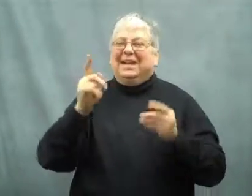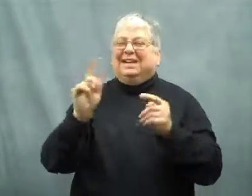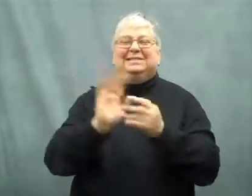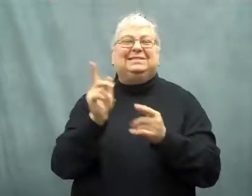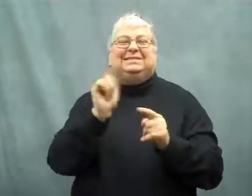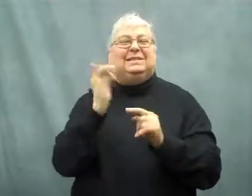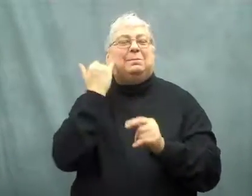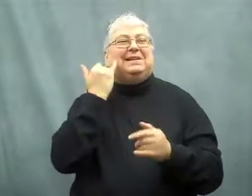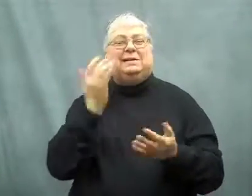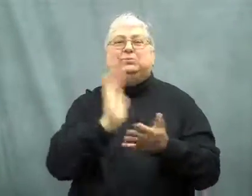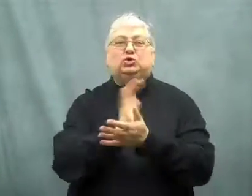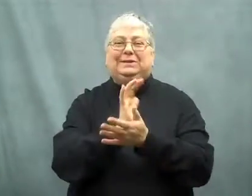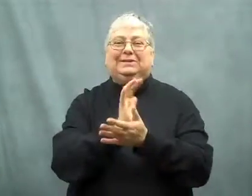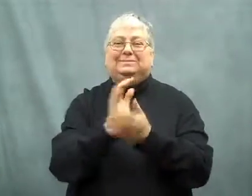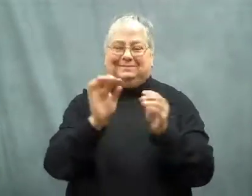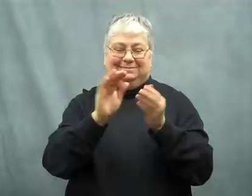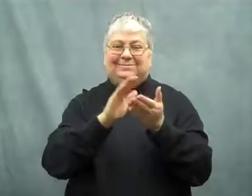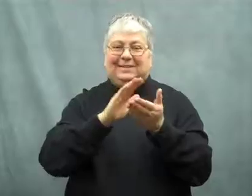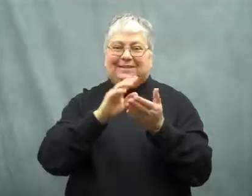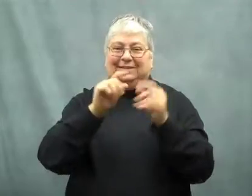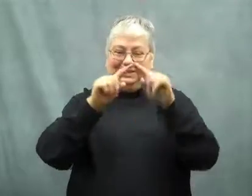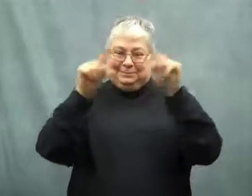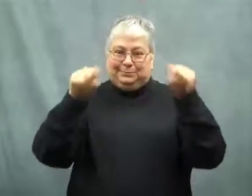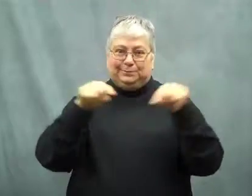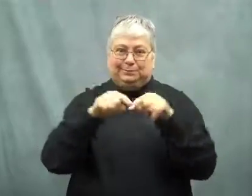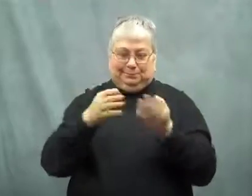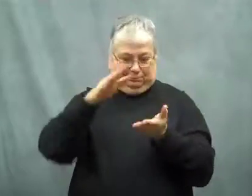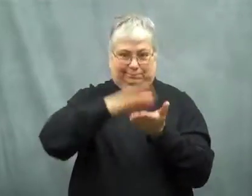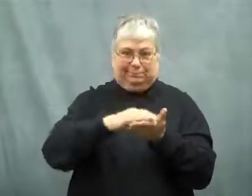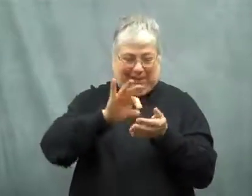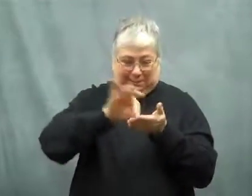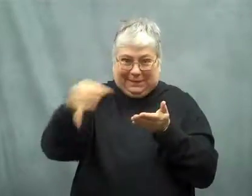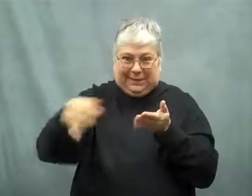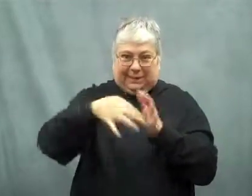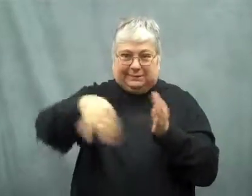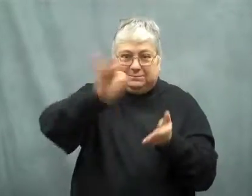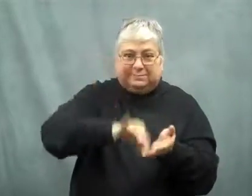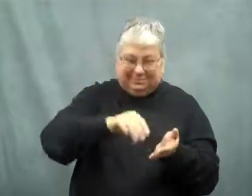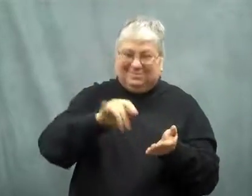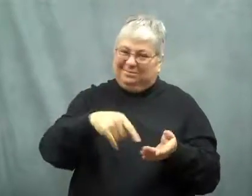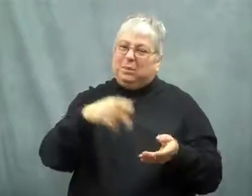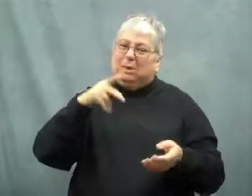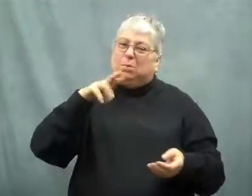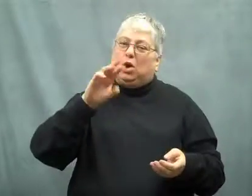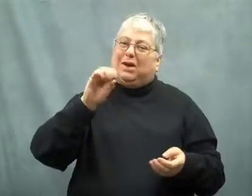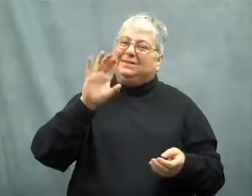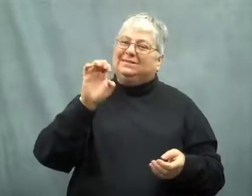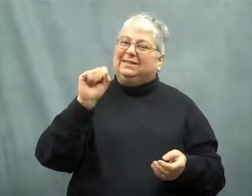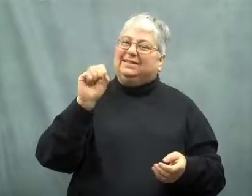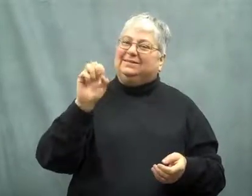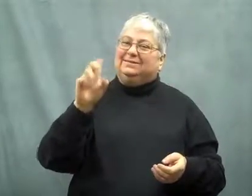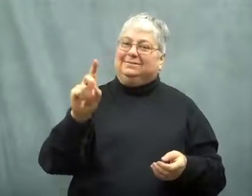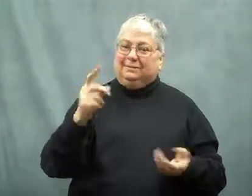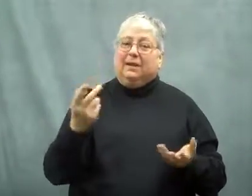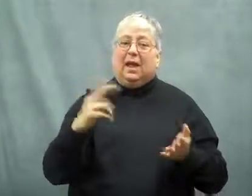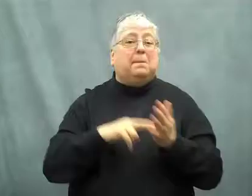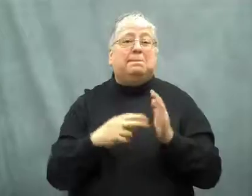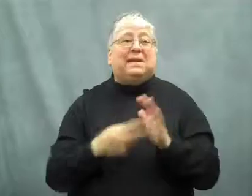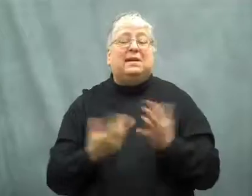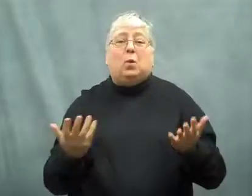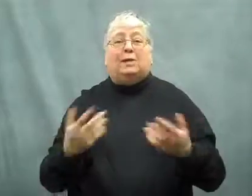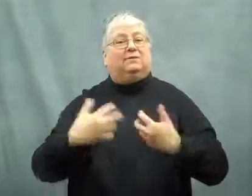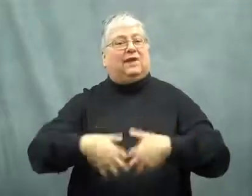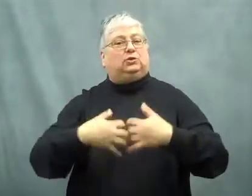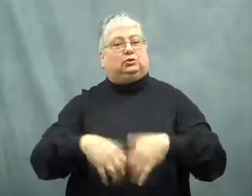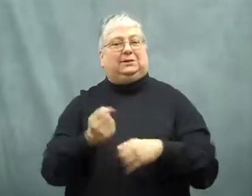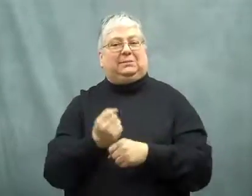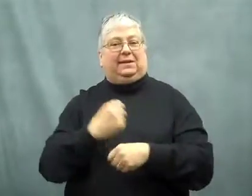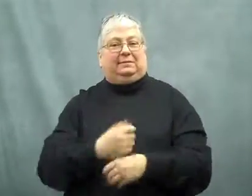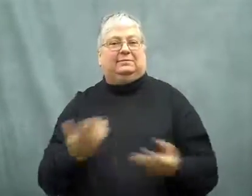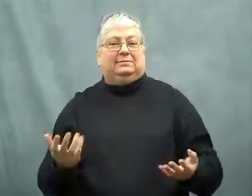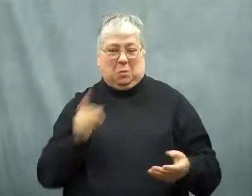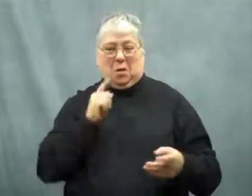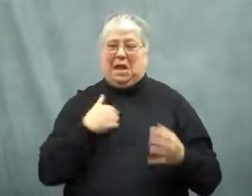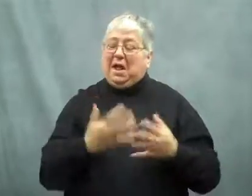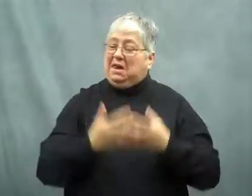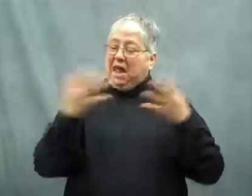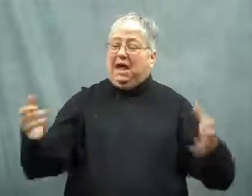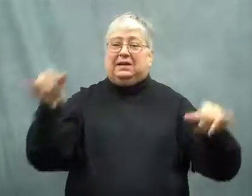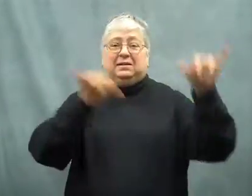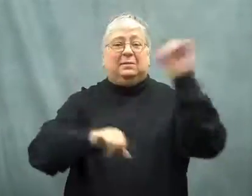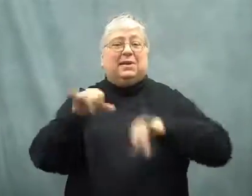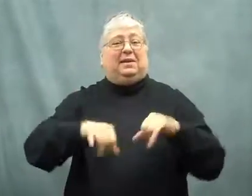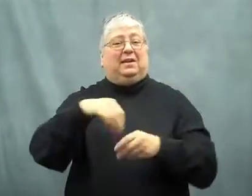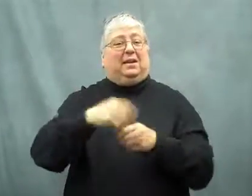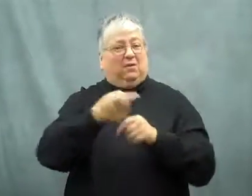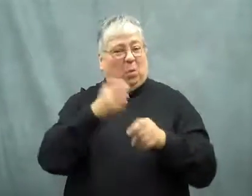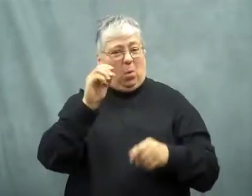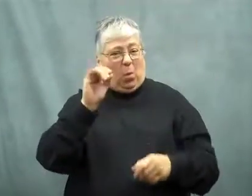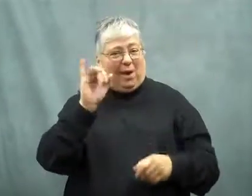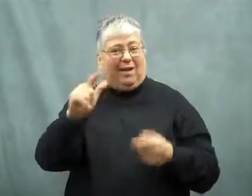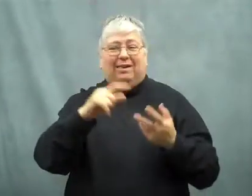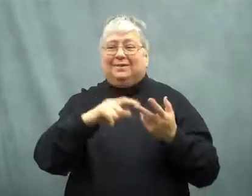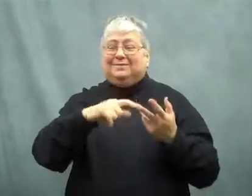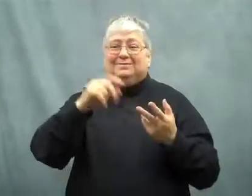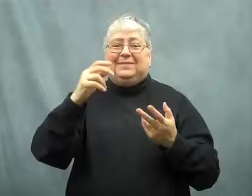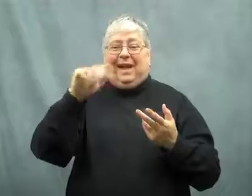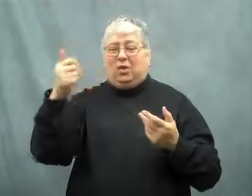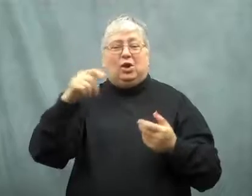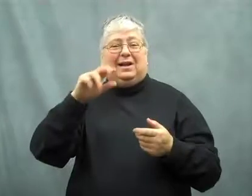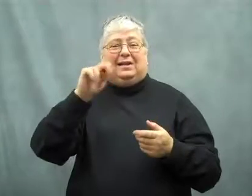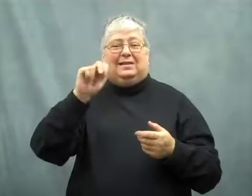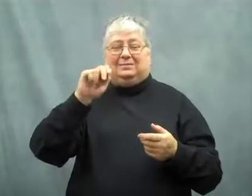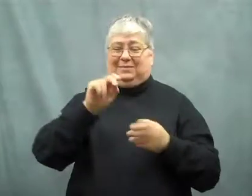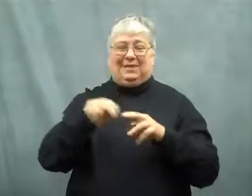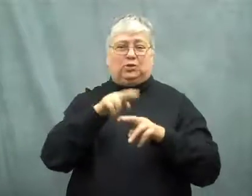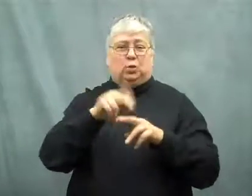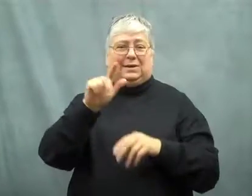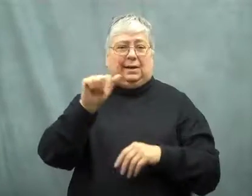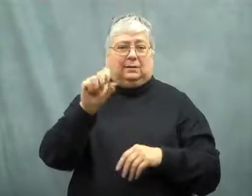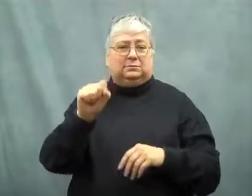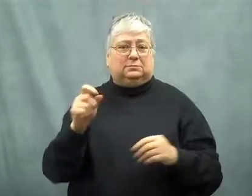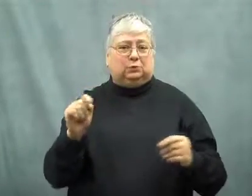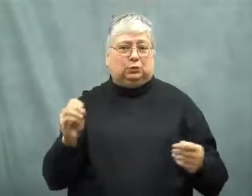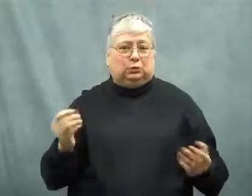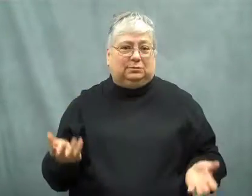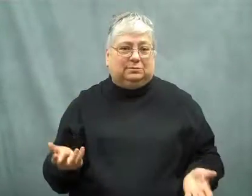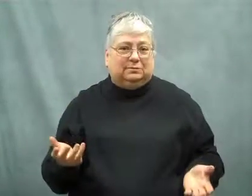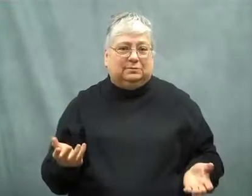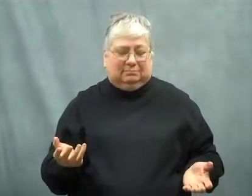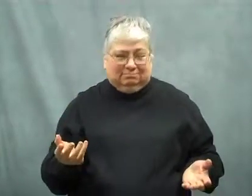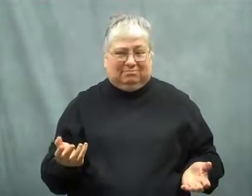or cheese slices that are individually wrapped, are all made in a factory.